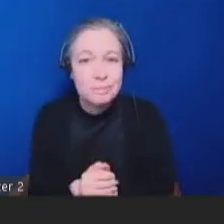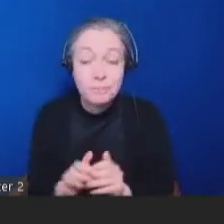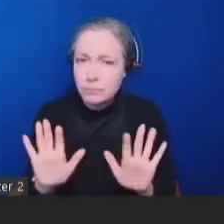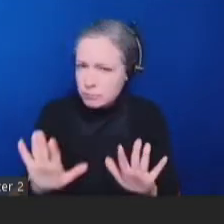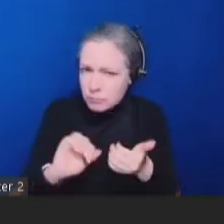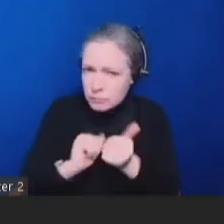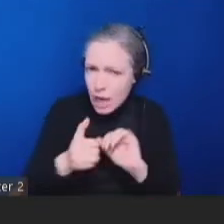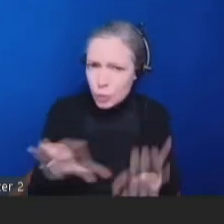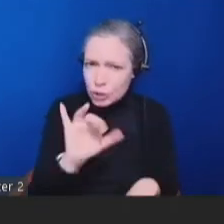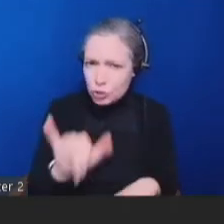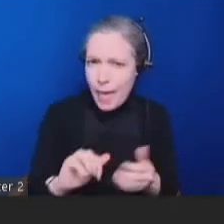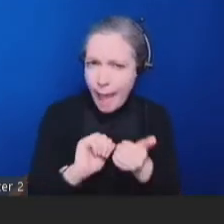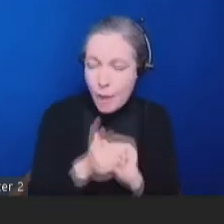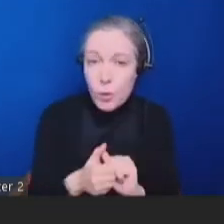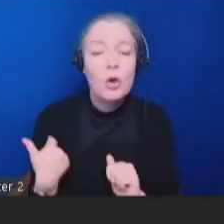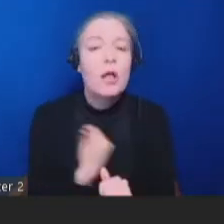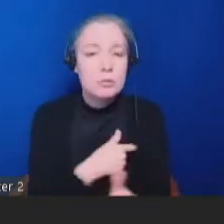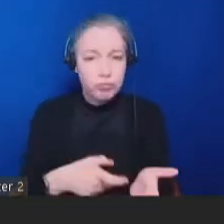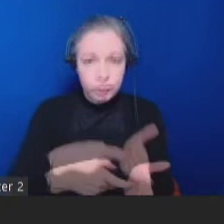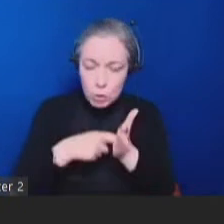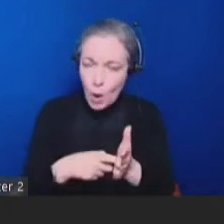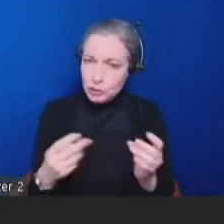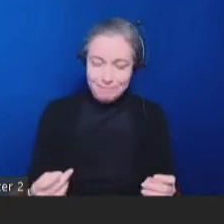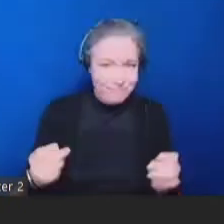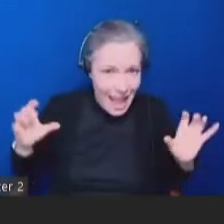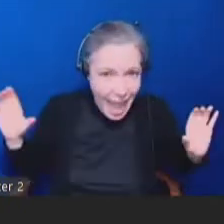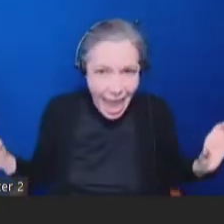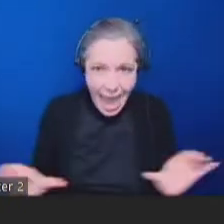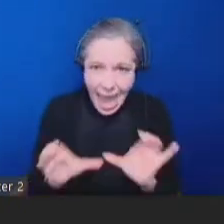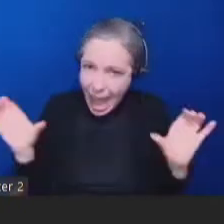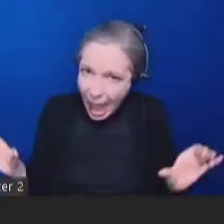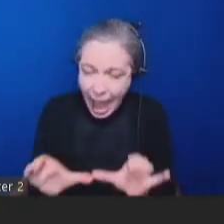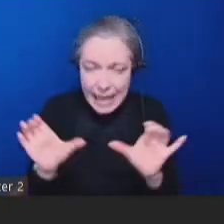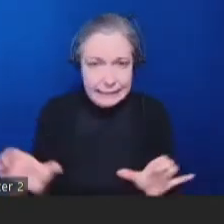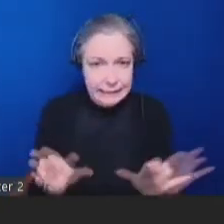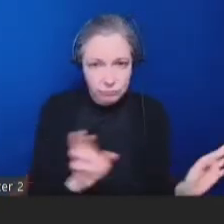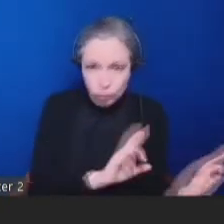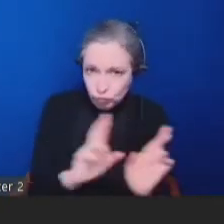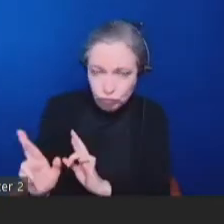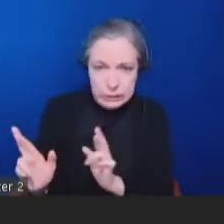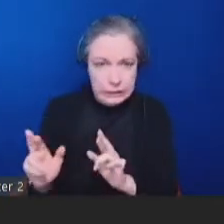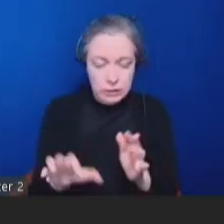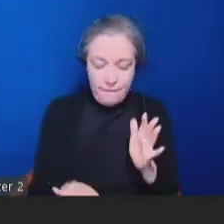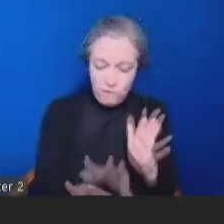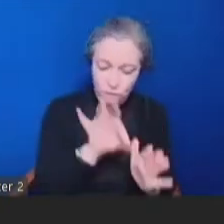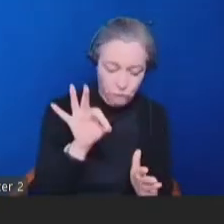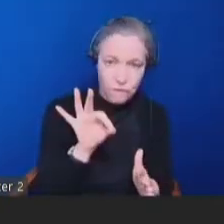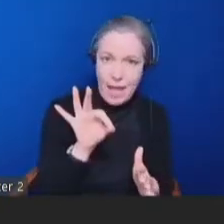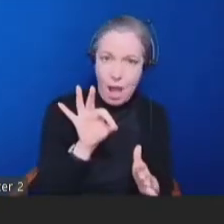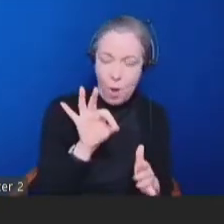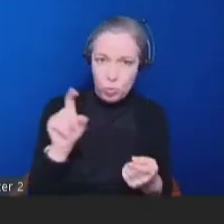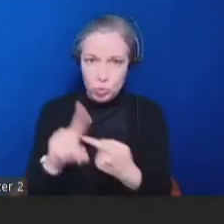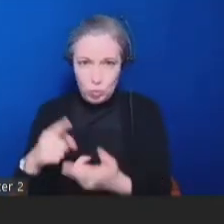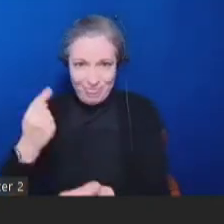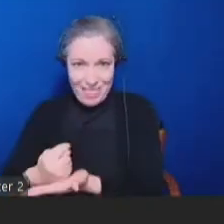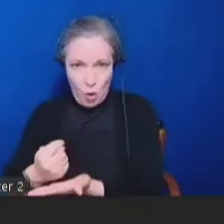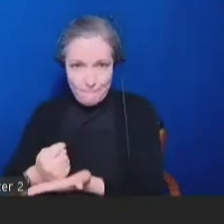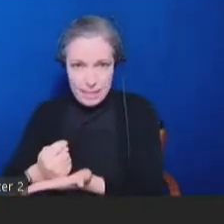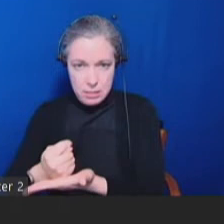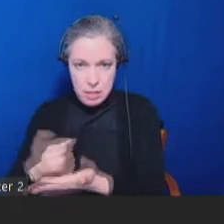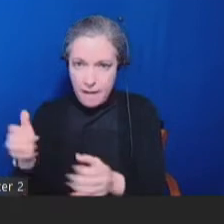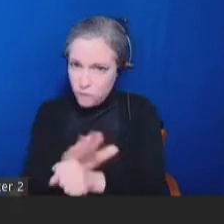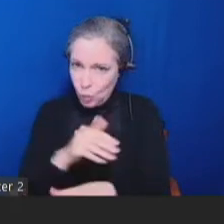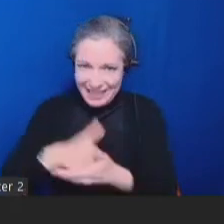requires active iteration between a discovery and therapy fully in human on three critical topics,